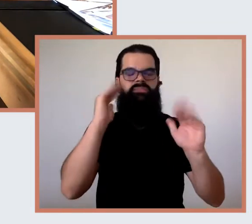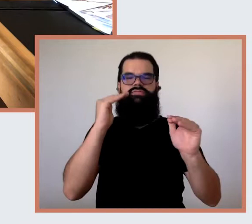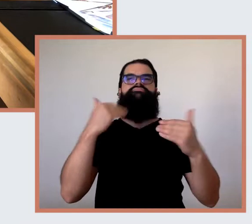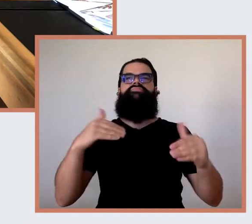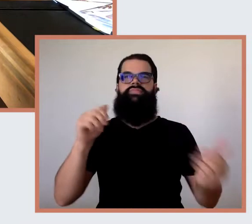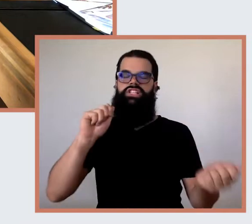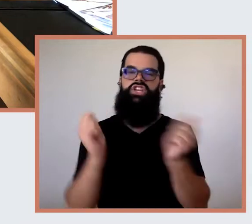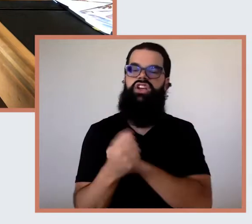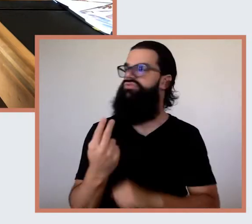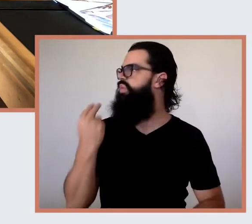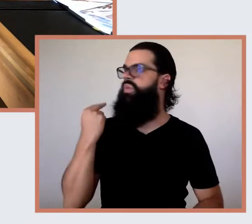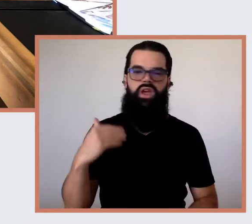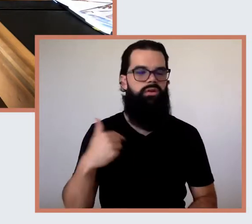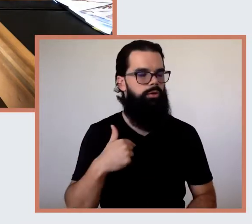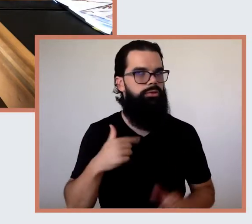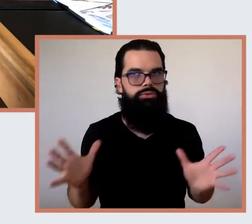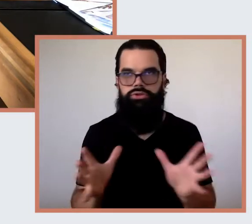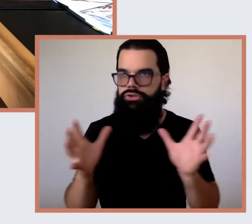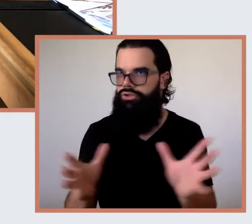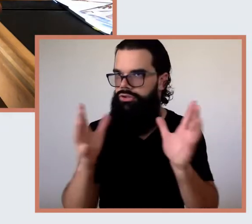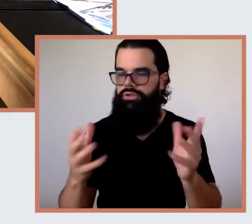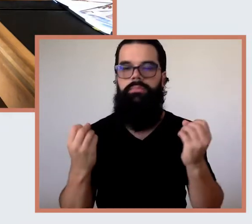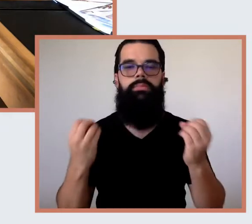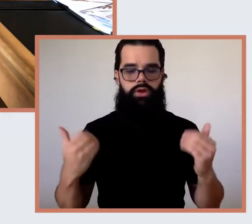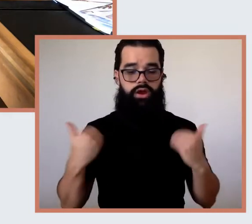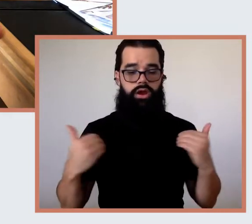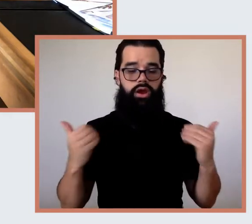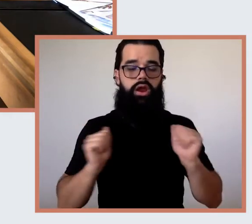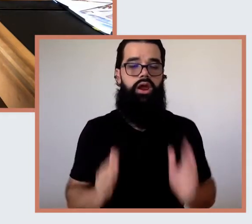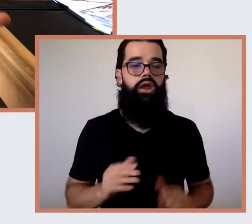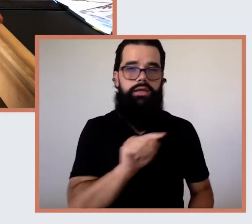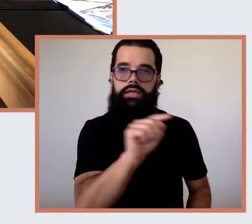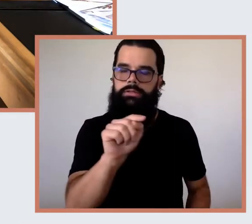And as I tell all my young actors, when I teach, because I love teaching and I'm a teacher now